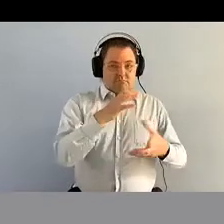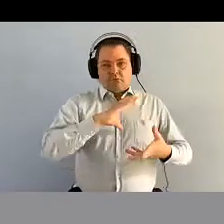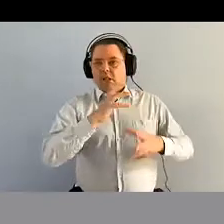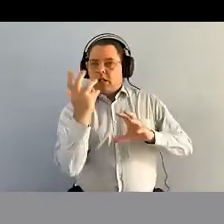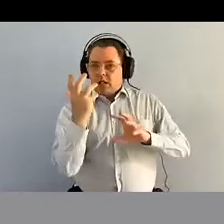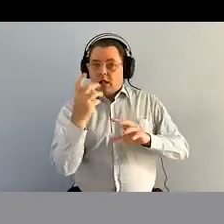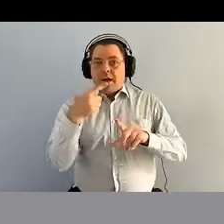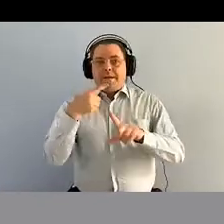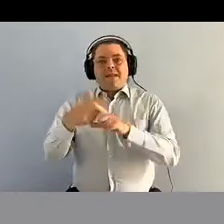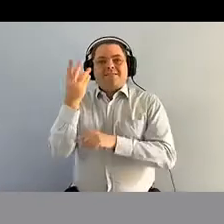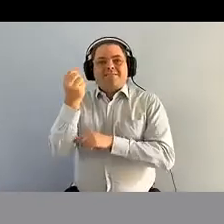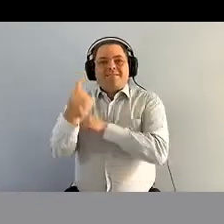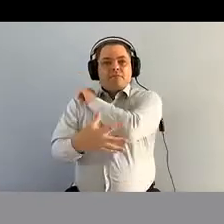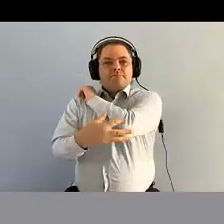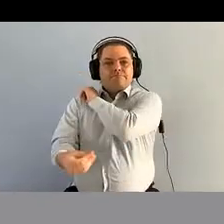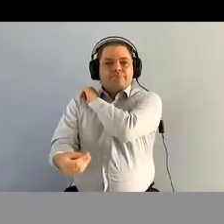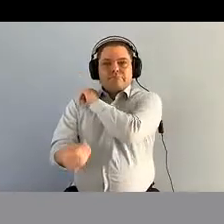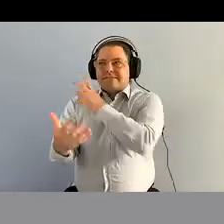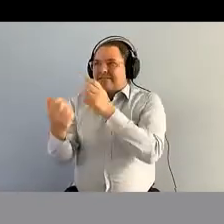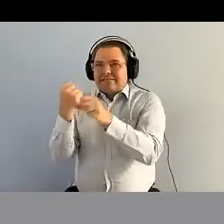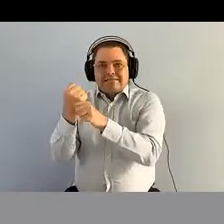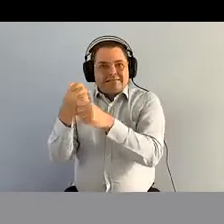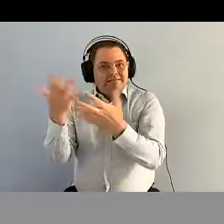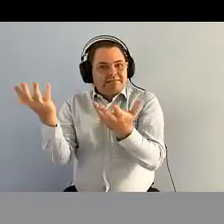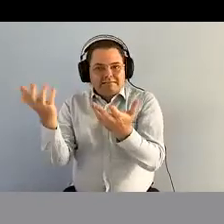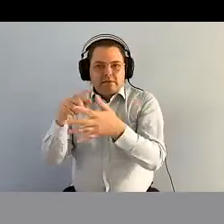pandemic as well as addressing the socioeconomic